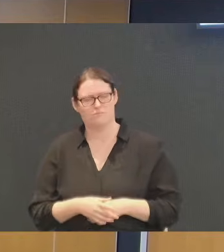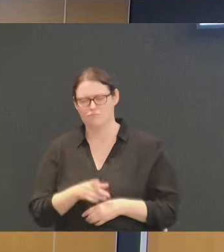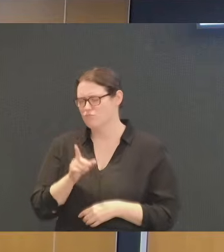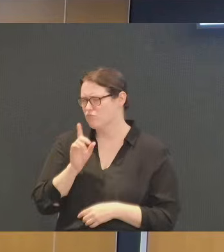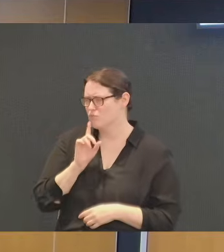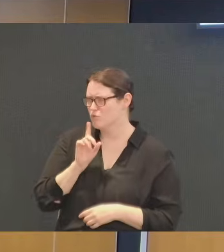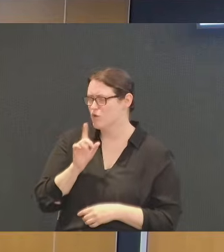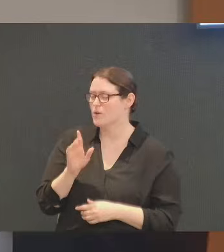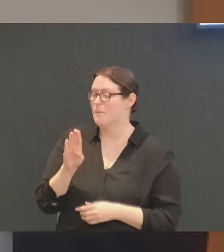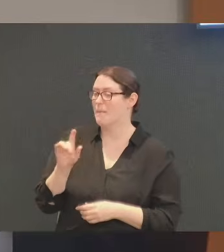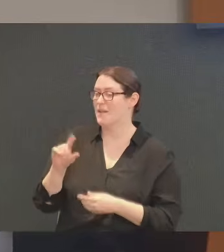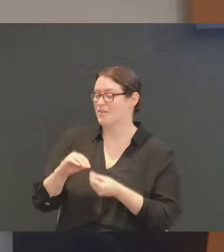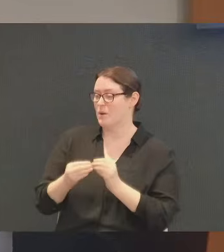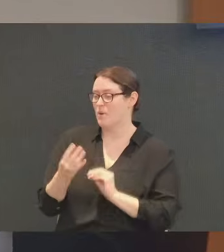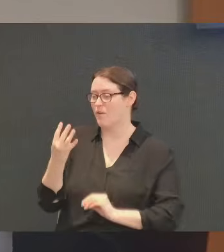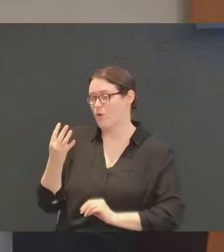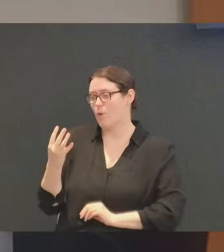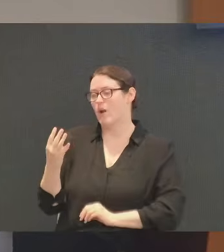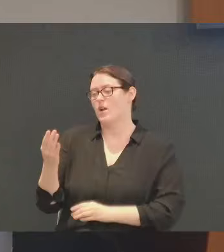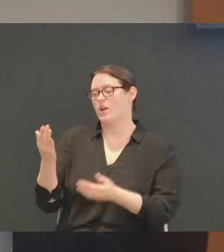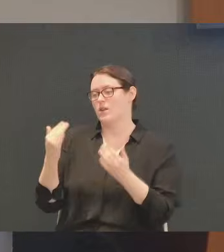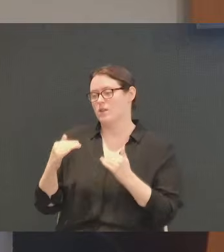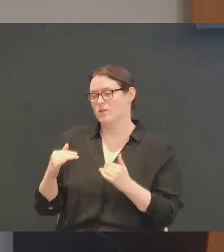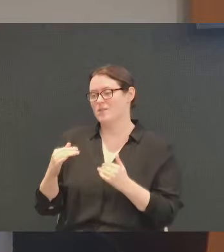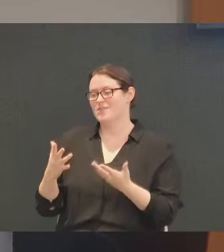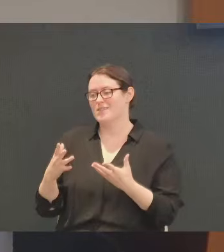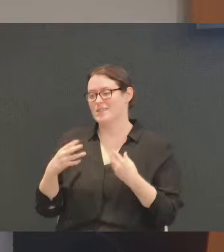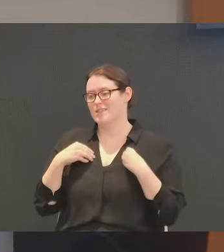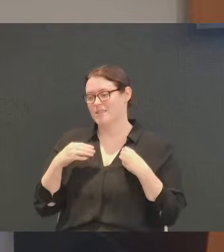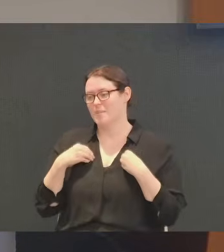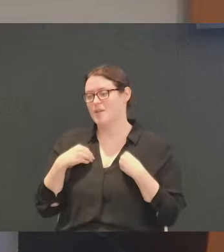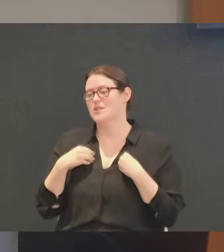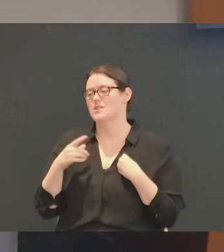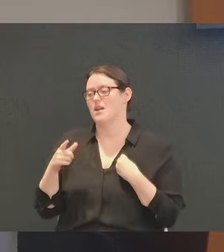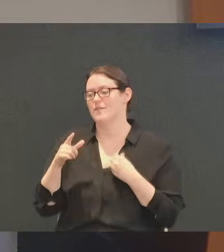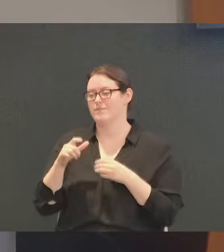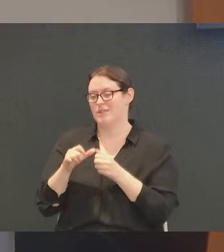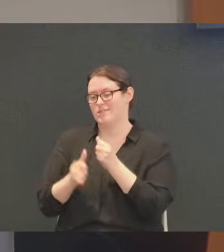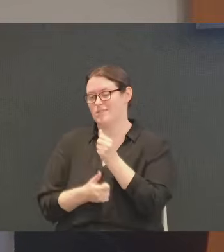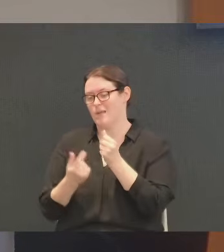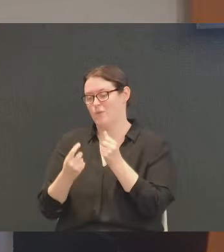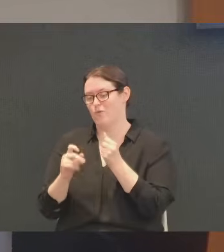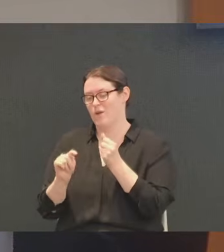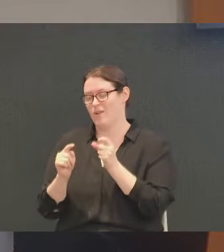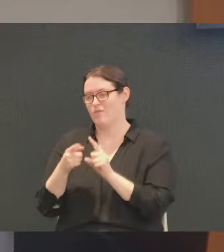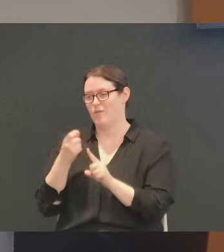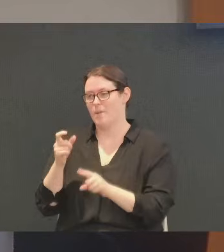I believe number four is the acceptance of a subgrant from the Ohio Department of Public